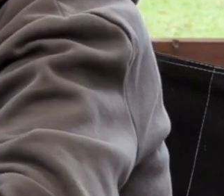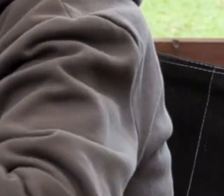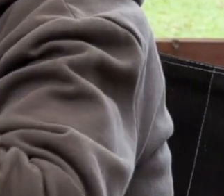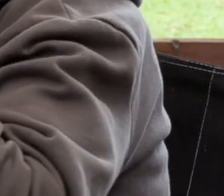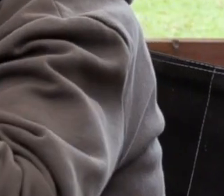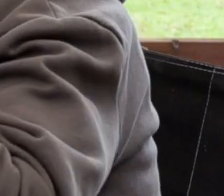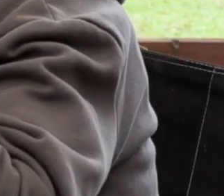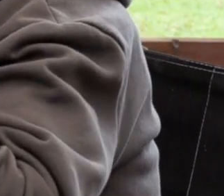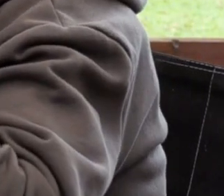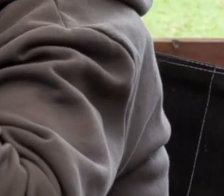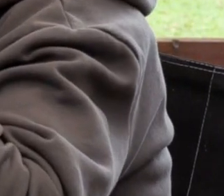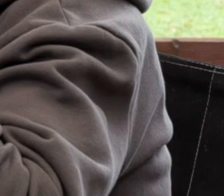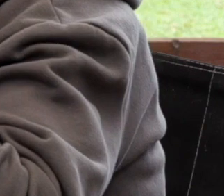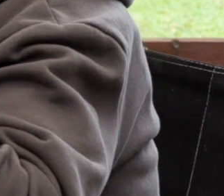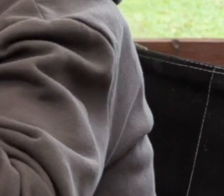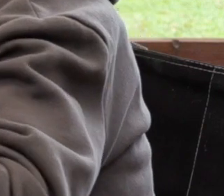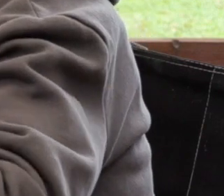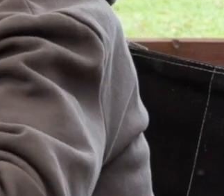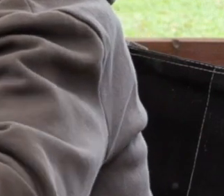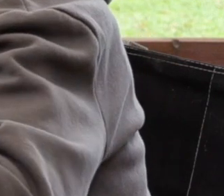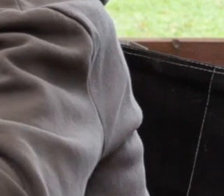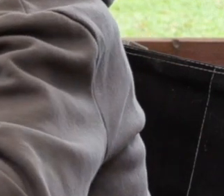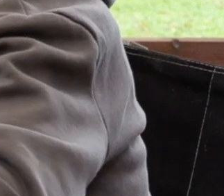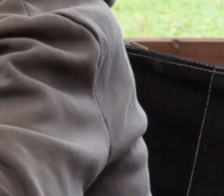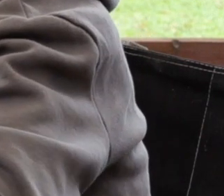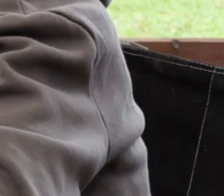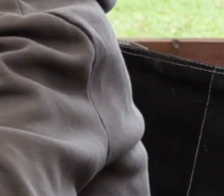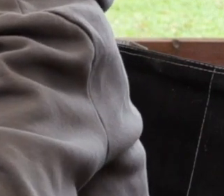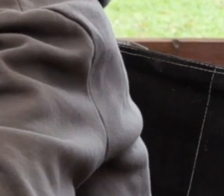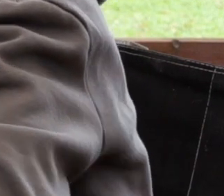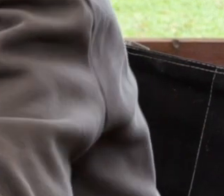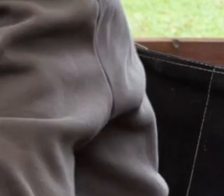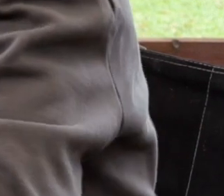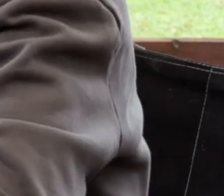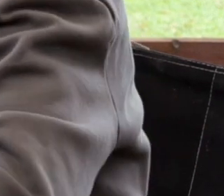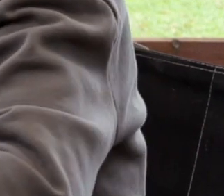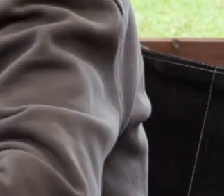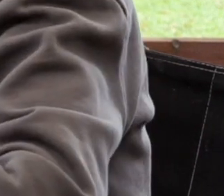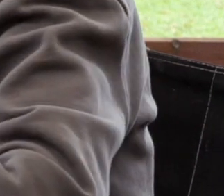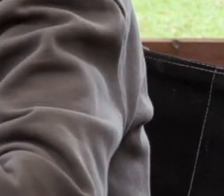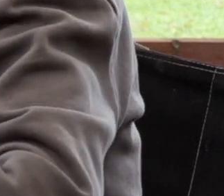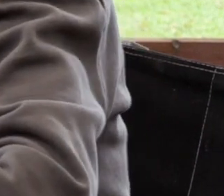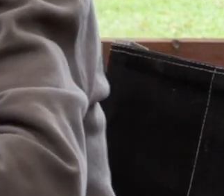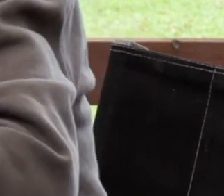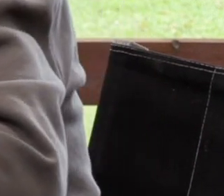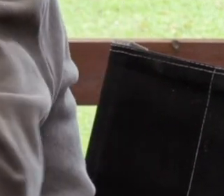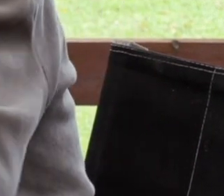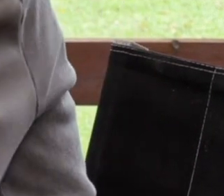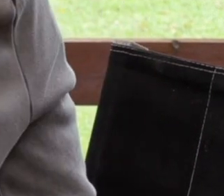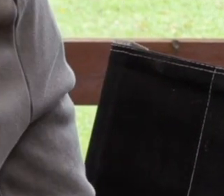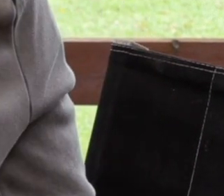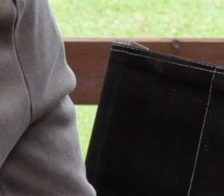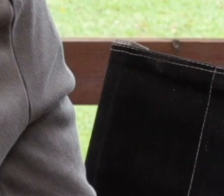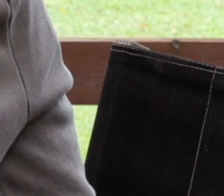dancing? What do you think? Or just more back rubs? Do you want to stand up?